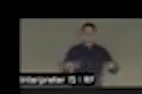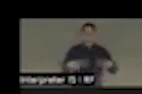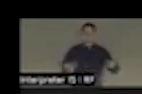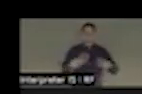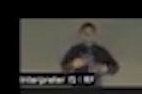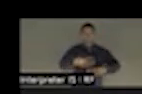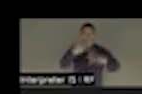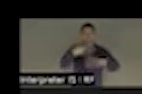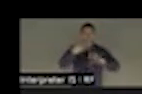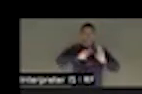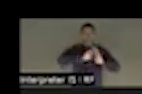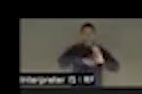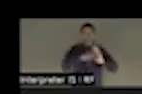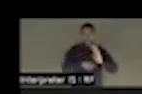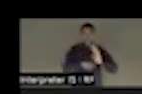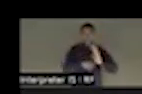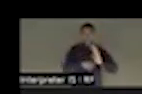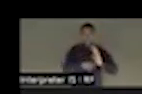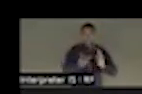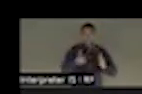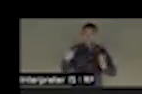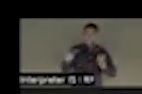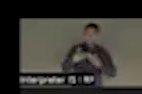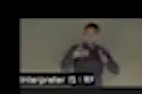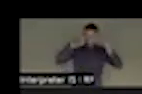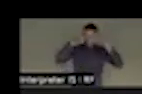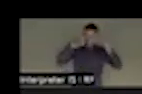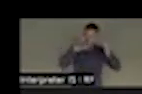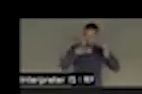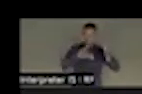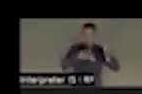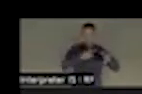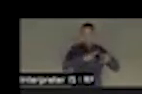just finishing and a Swedish national captioning project that is running